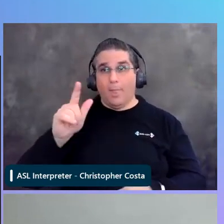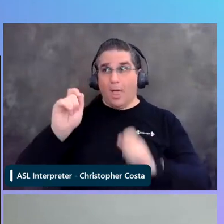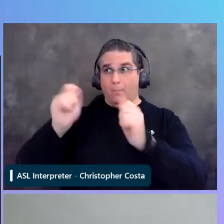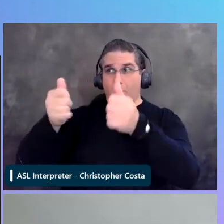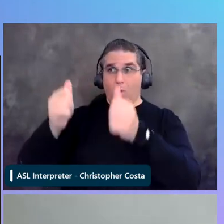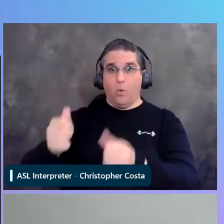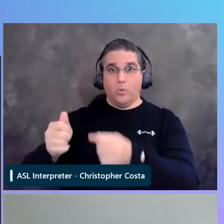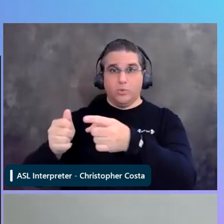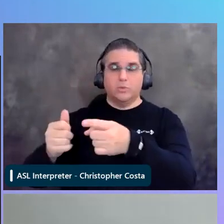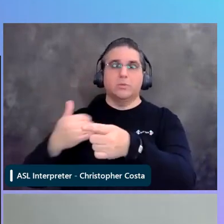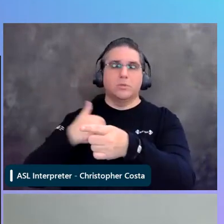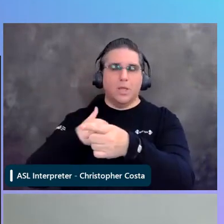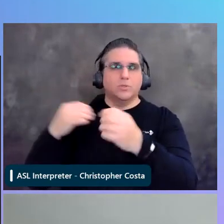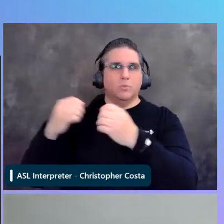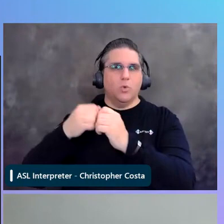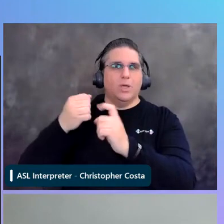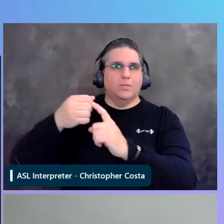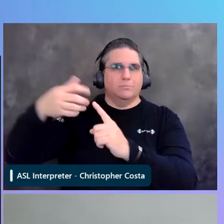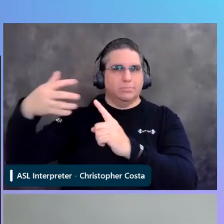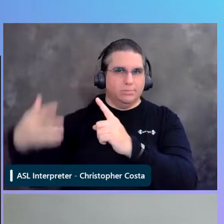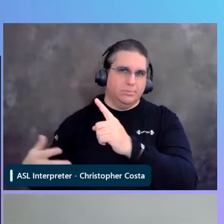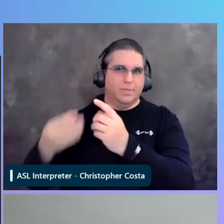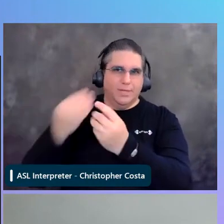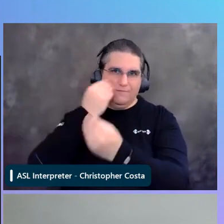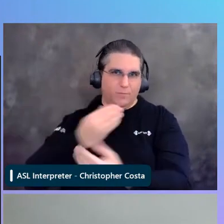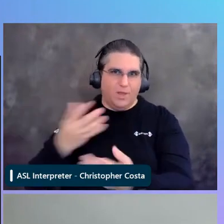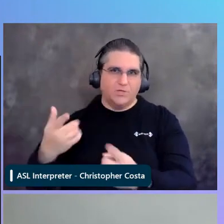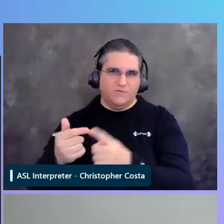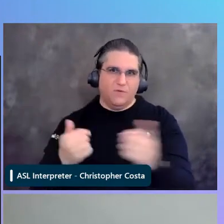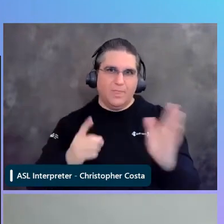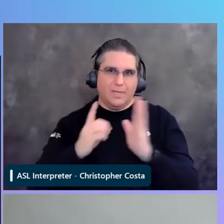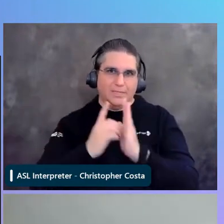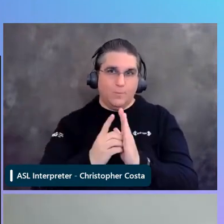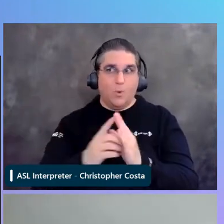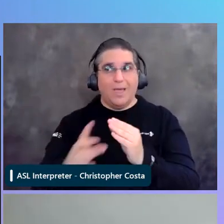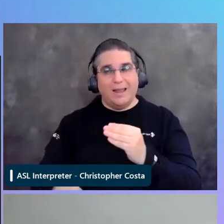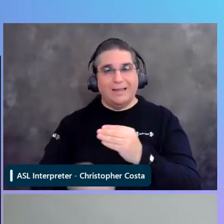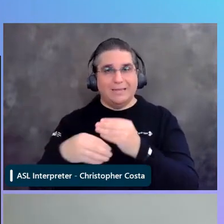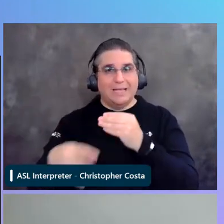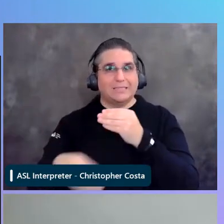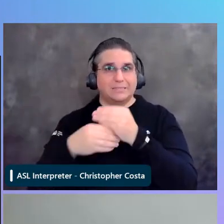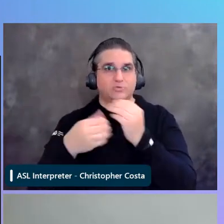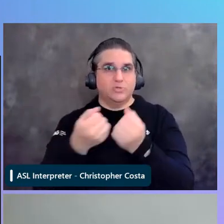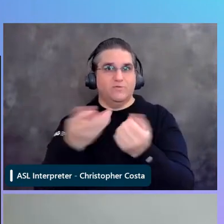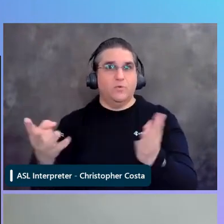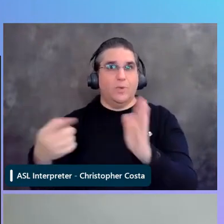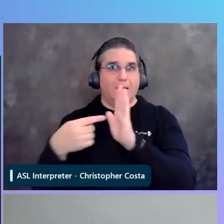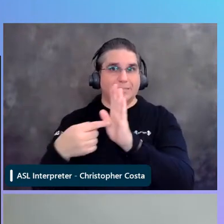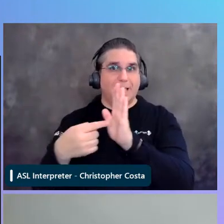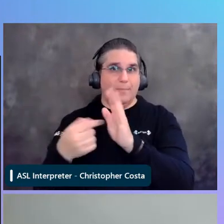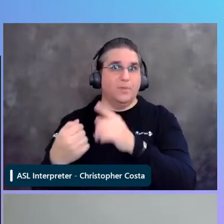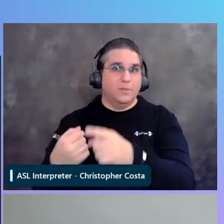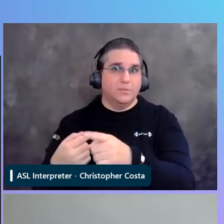demo, as well as an additional example, uh, and additional examples I should say, of how to